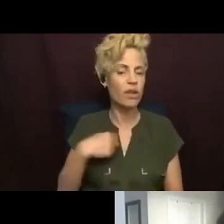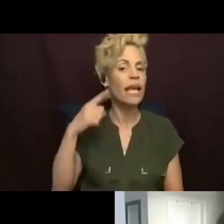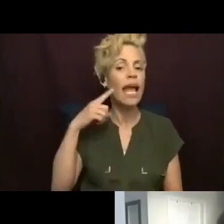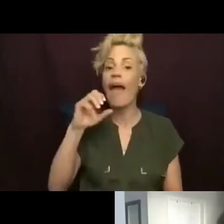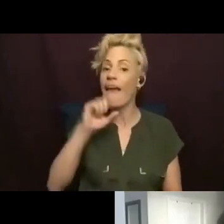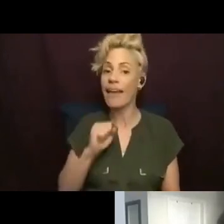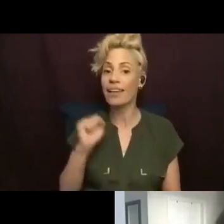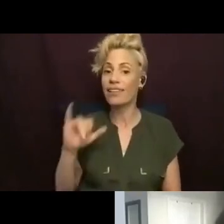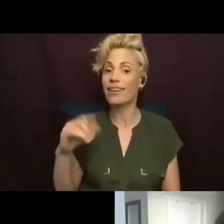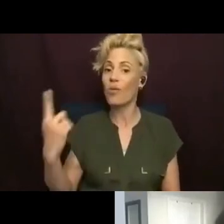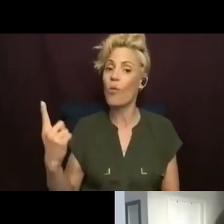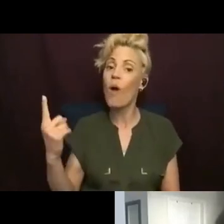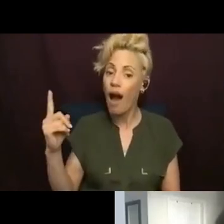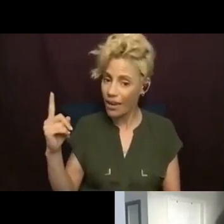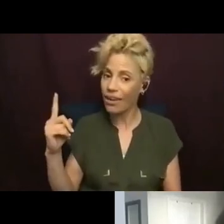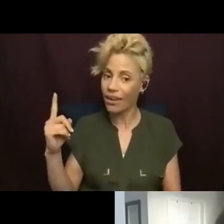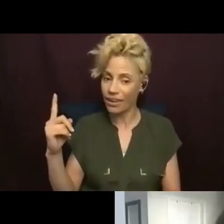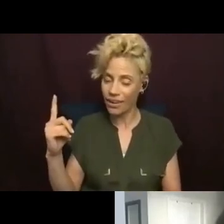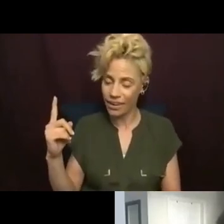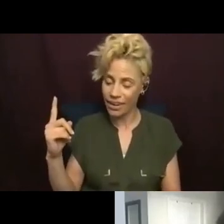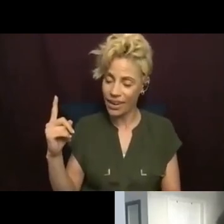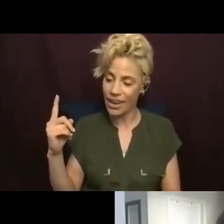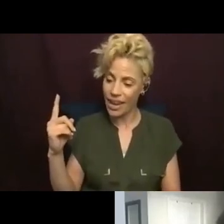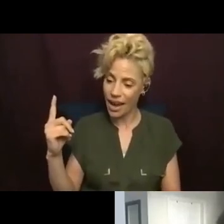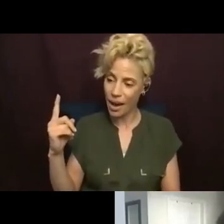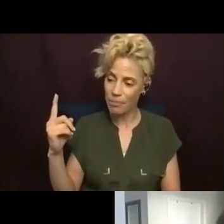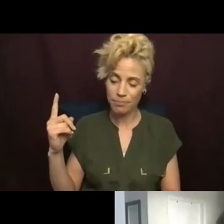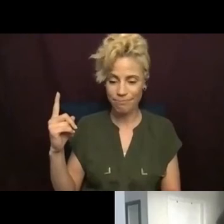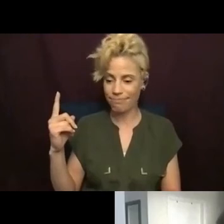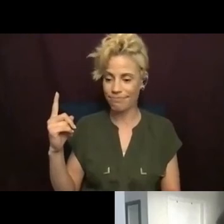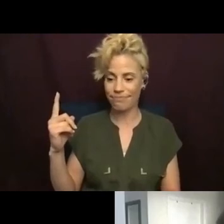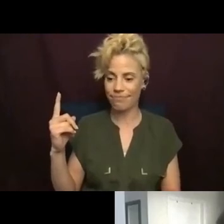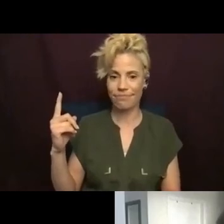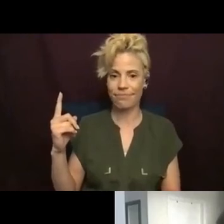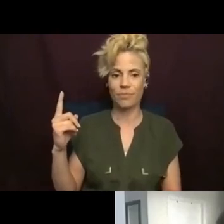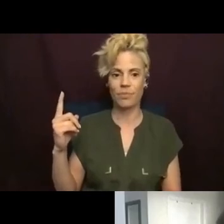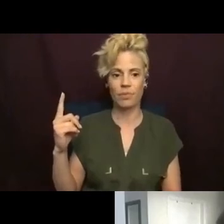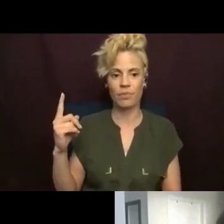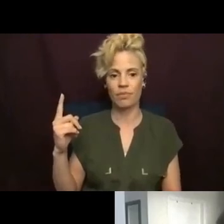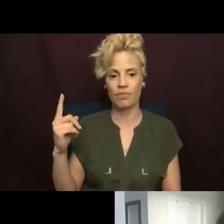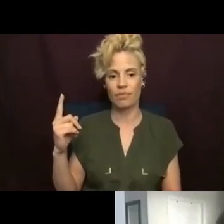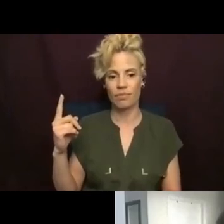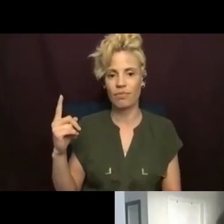in which the changes of the body over time can be narrated really effectively.